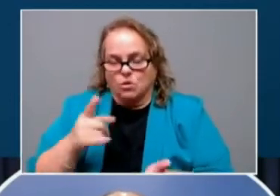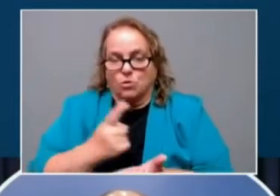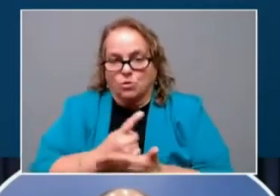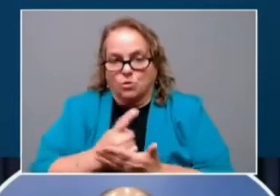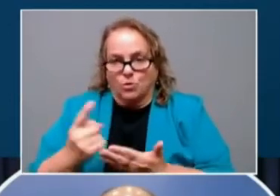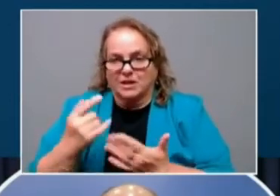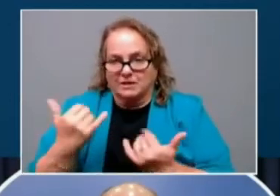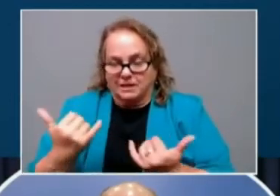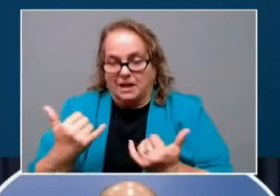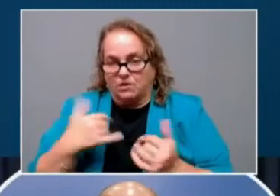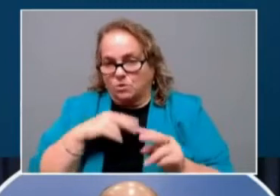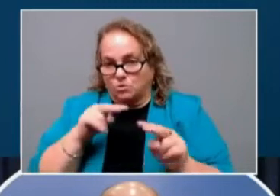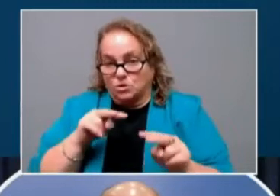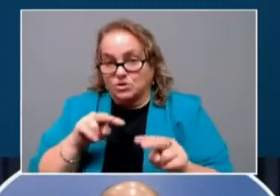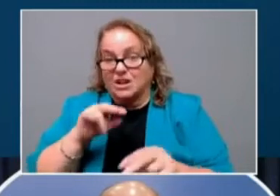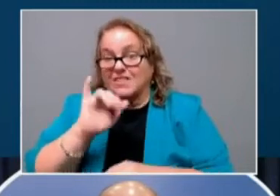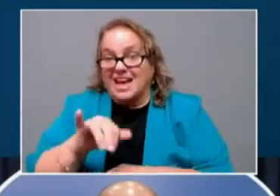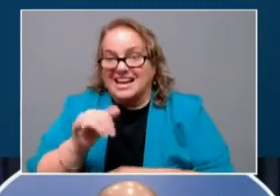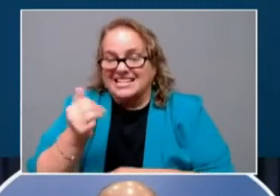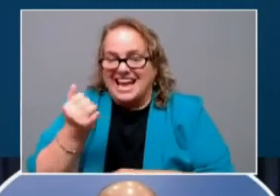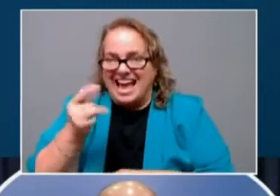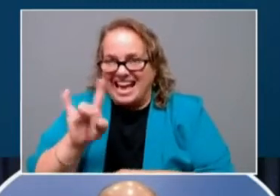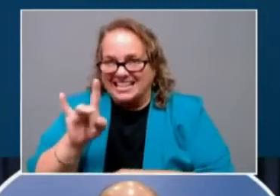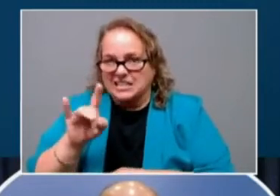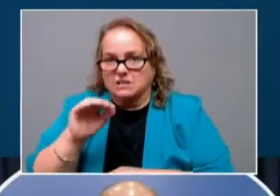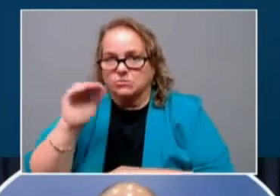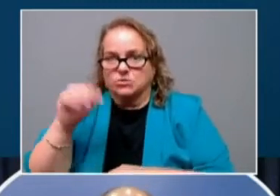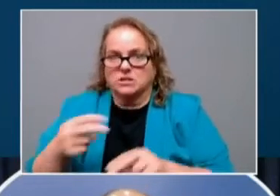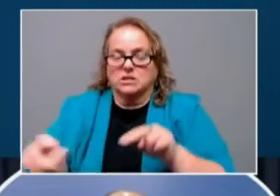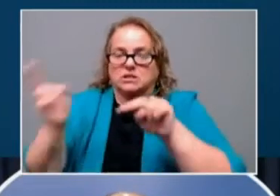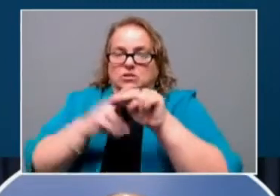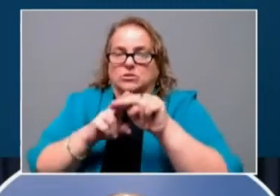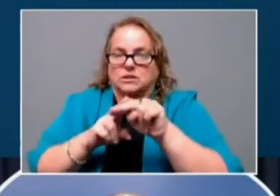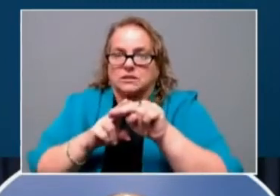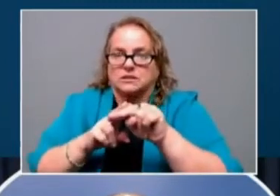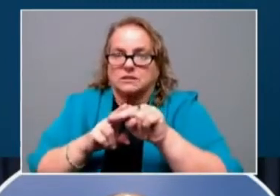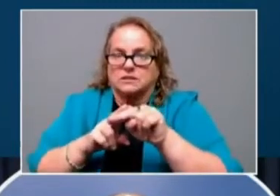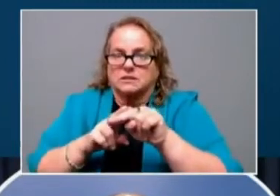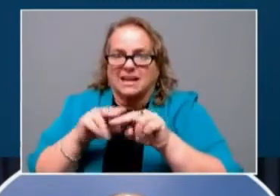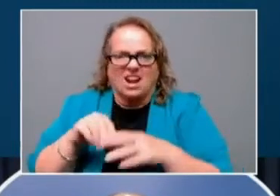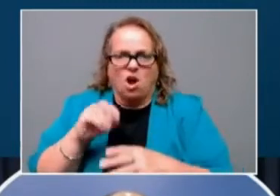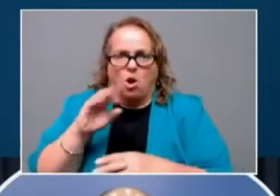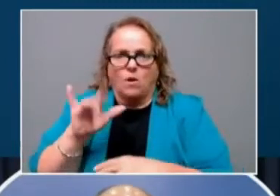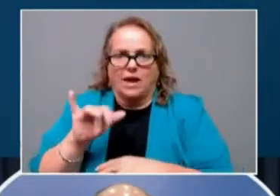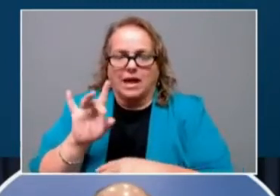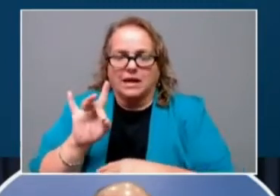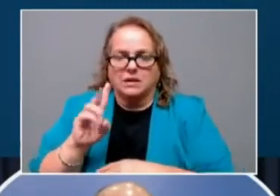That's an 18-fold increase Over just eight weeks. Um, monoclonal antibodies